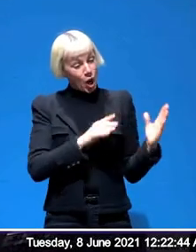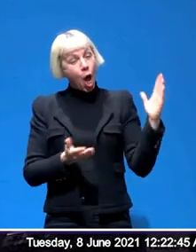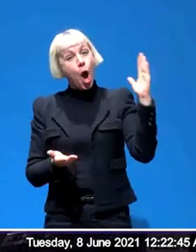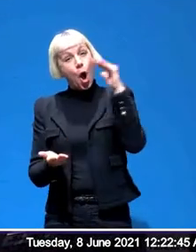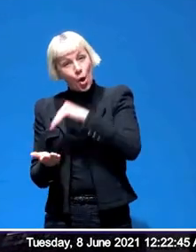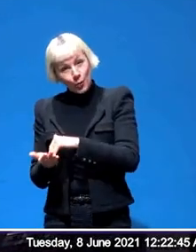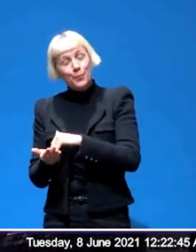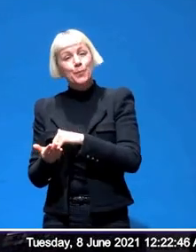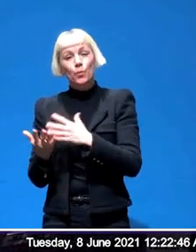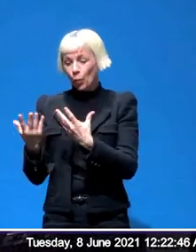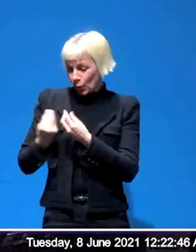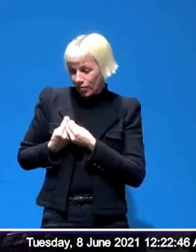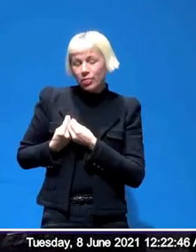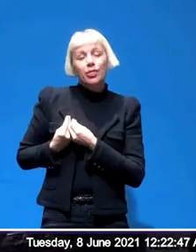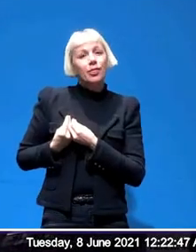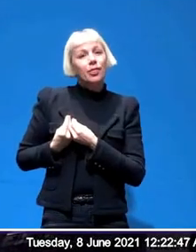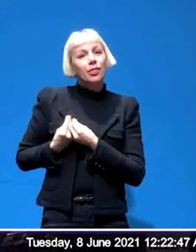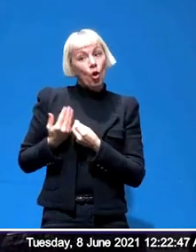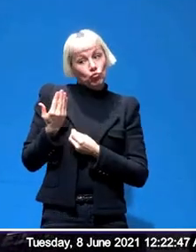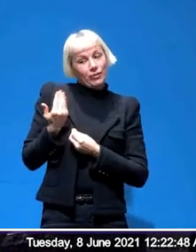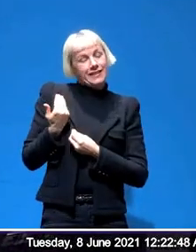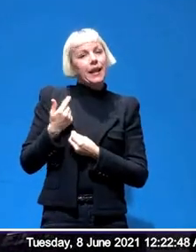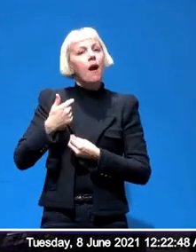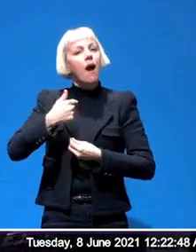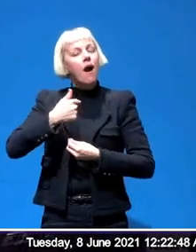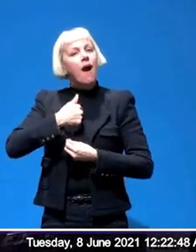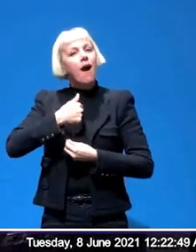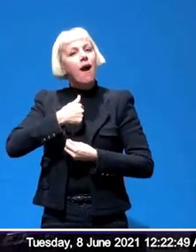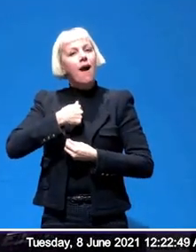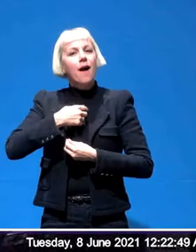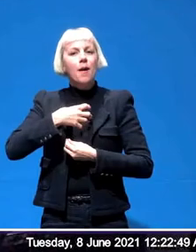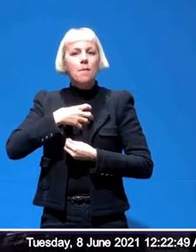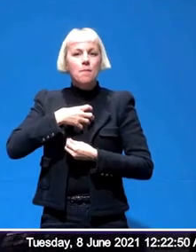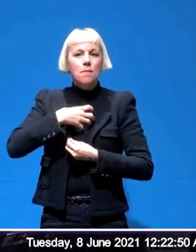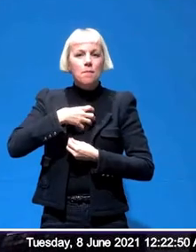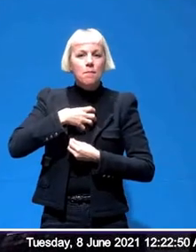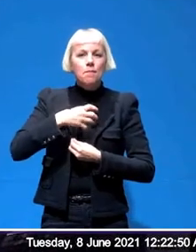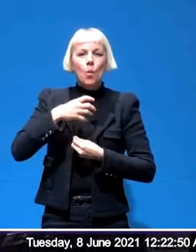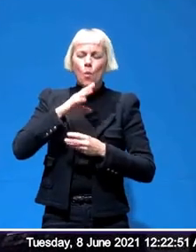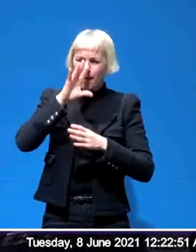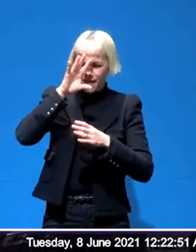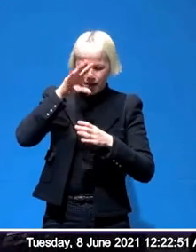involved in more recent times in the incident reports and the problems when